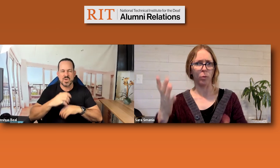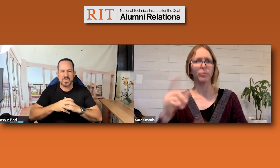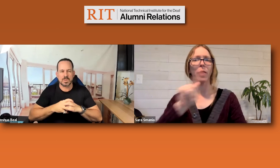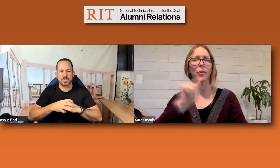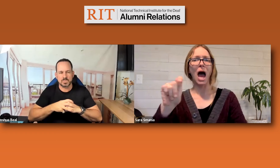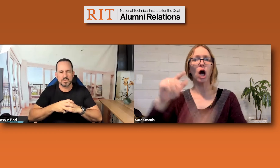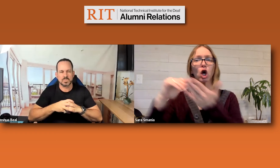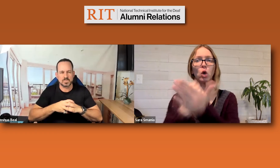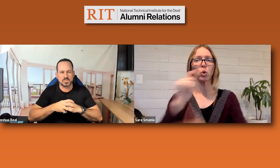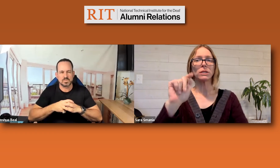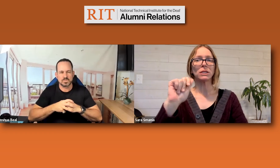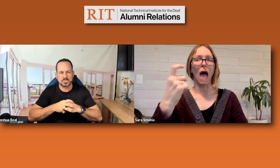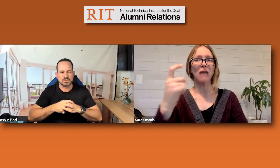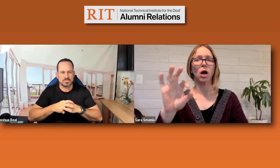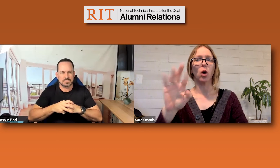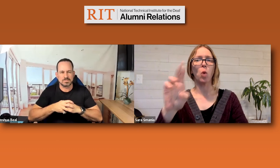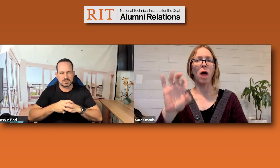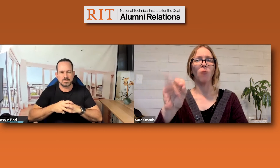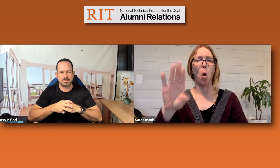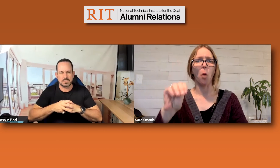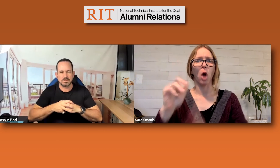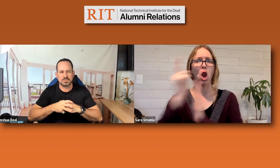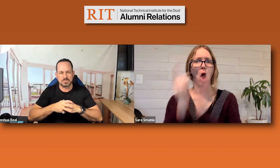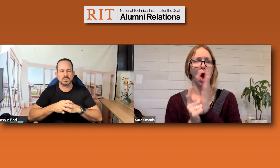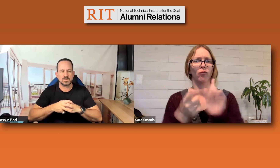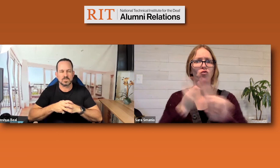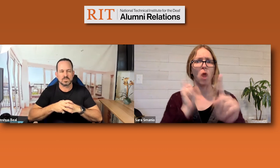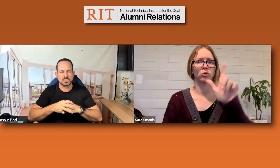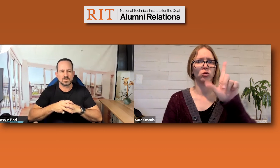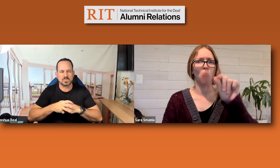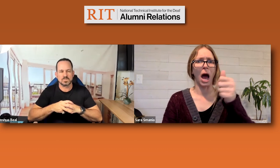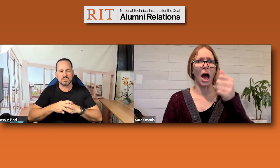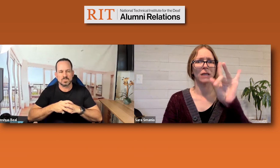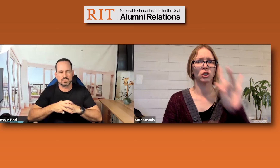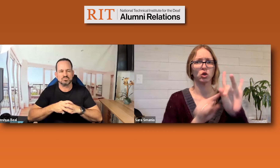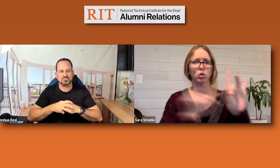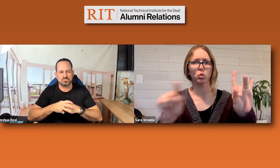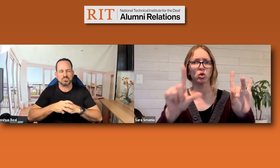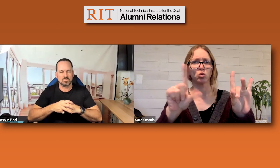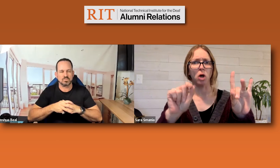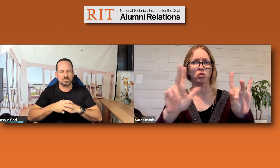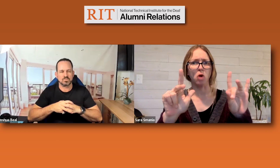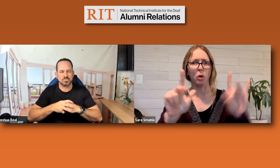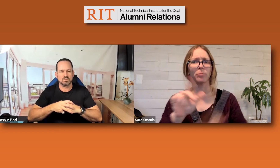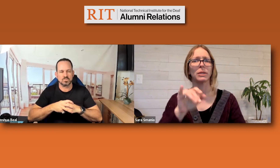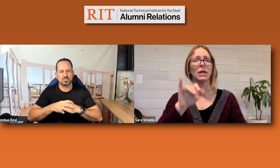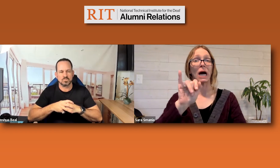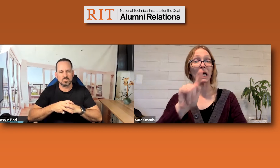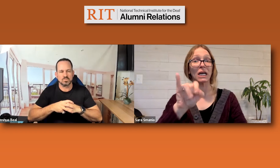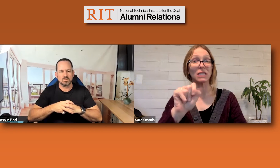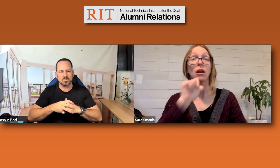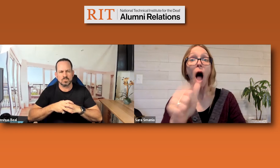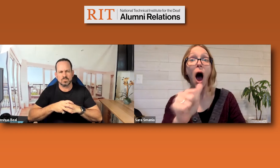"So the new tax reform law. That was 2018-2023.